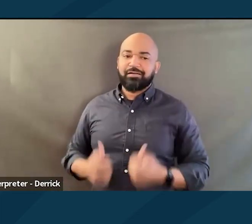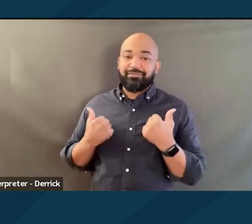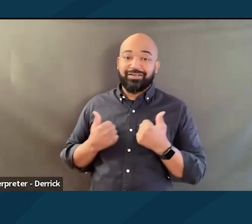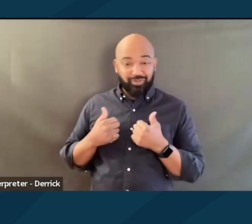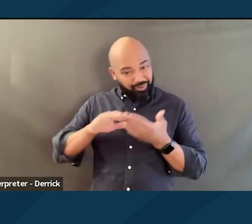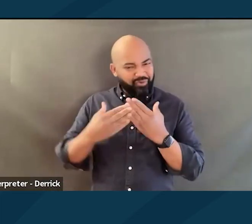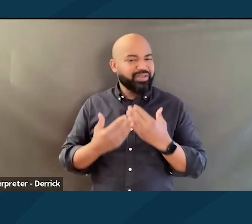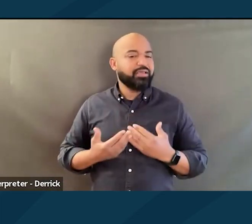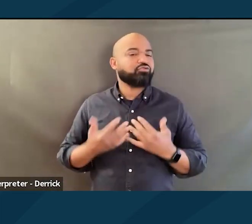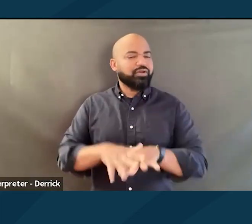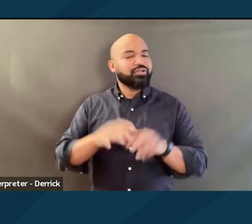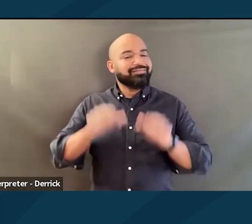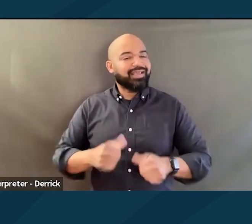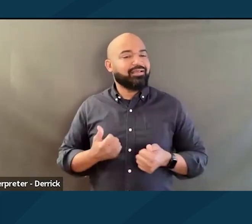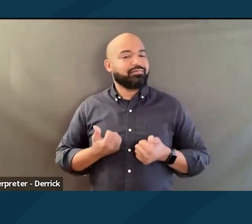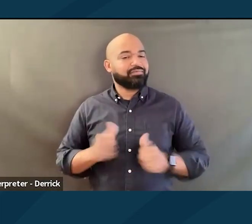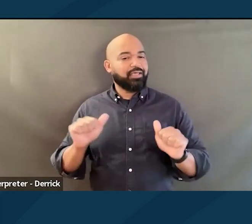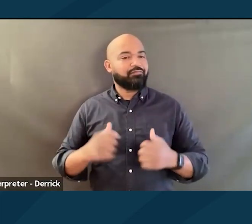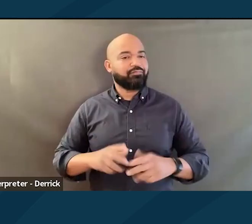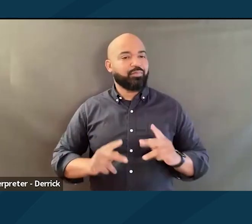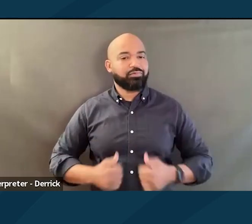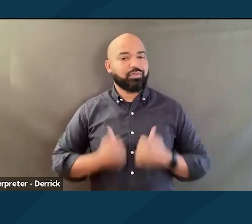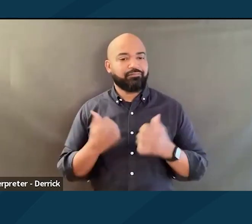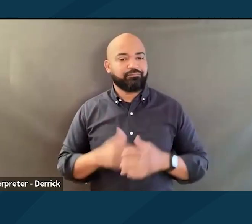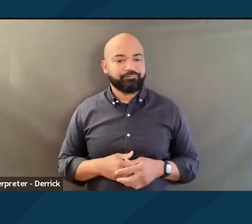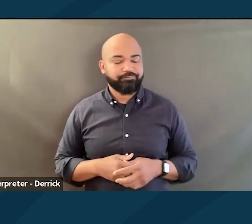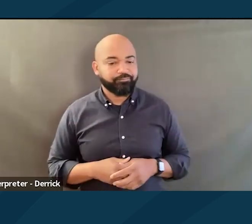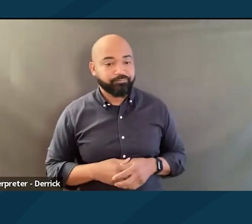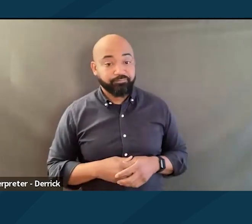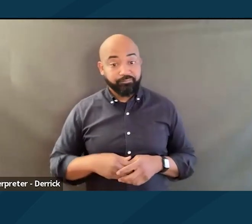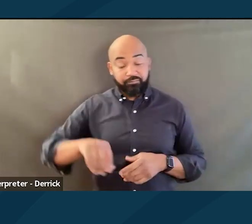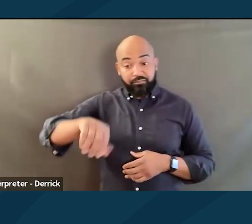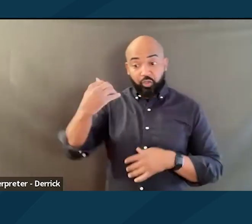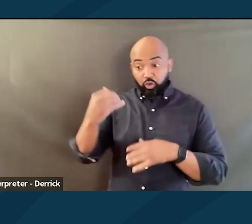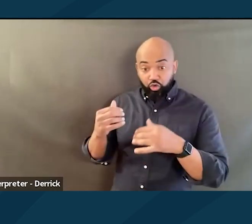This lawsuit is also happening at a time when other measures to protect disabled